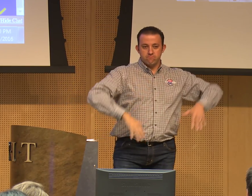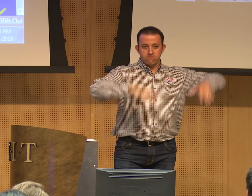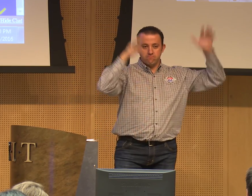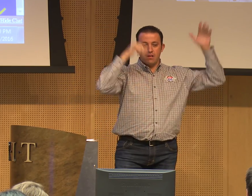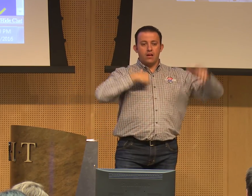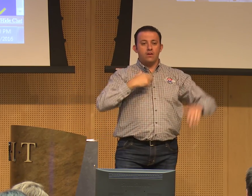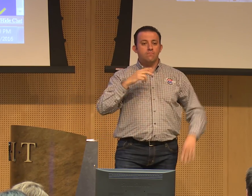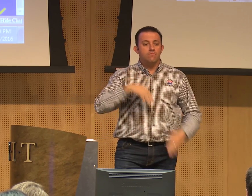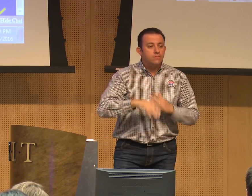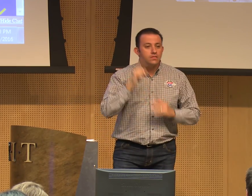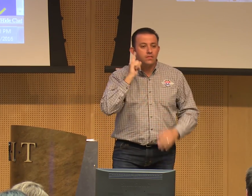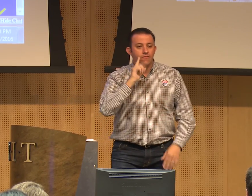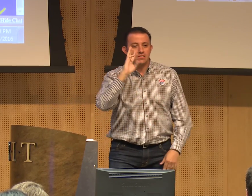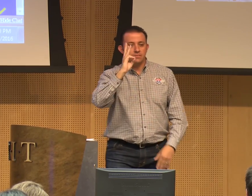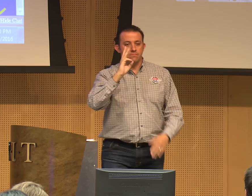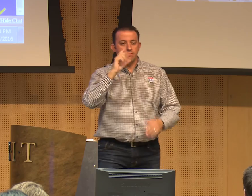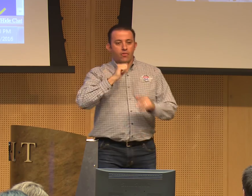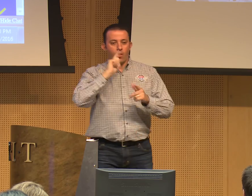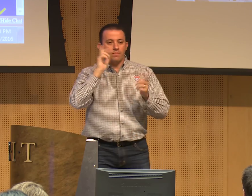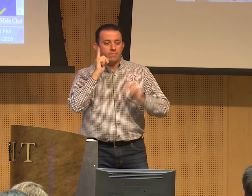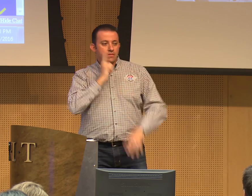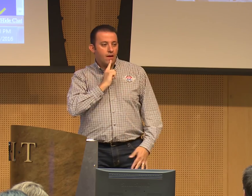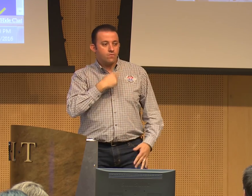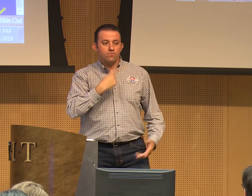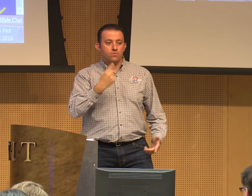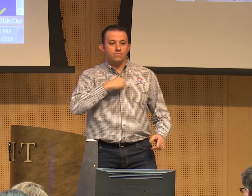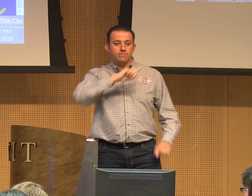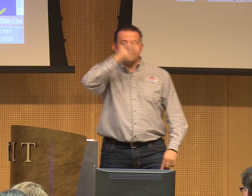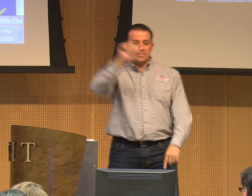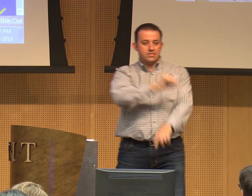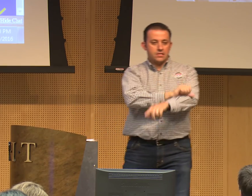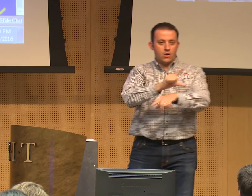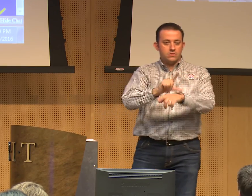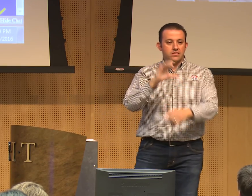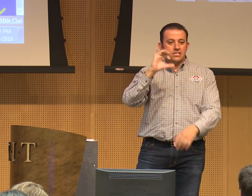My family was born and raised there. As the only deaf person in my family,